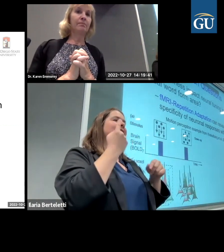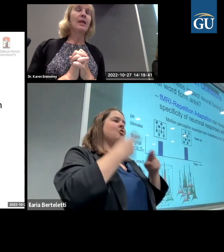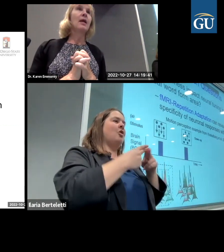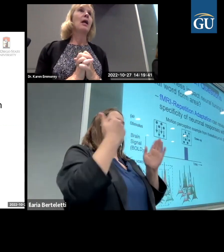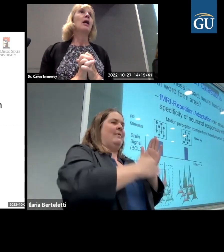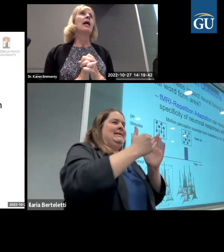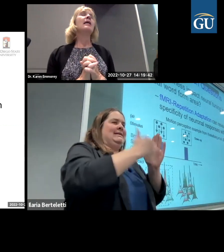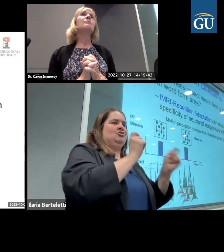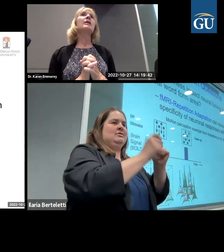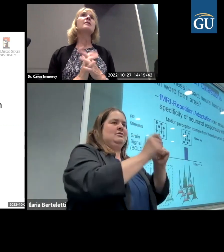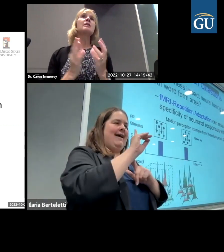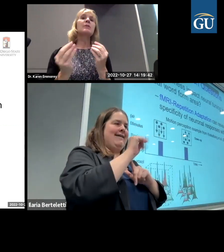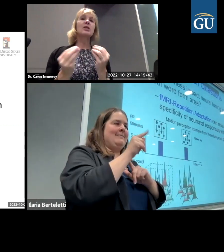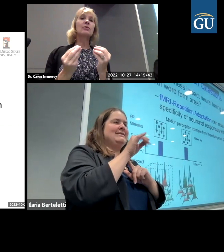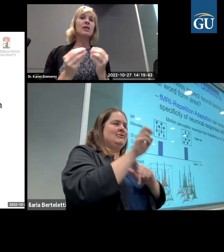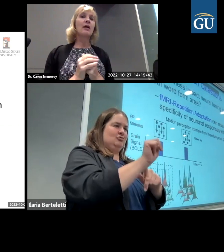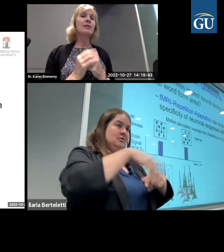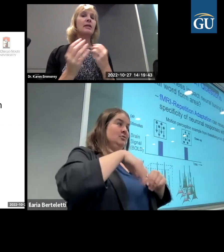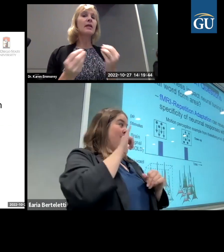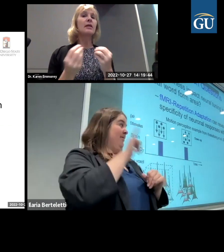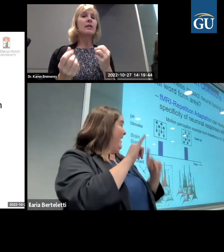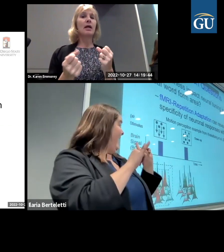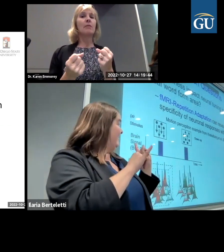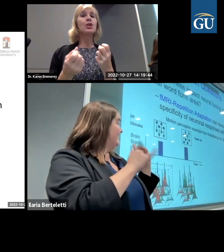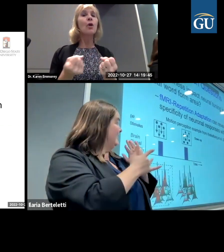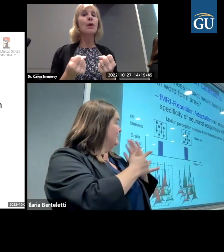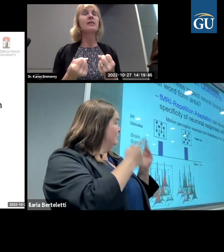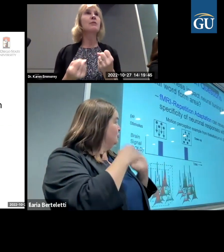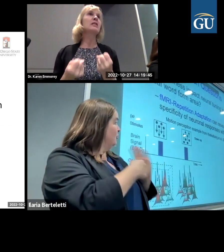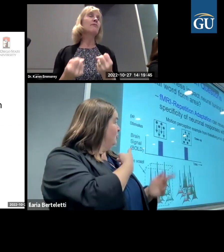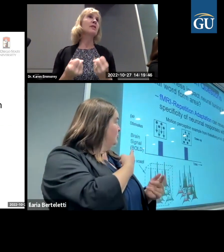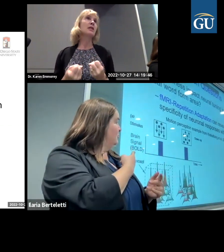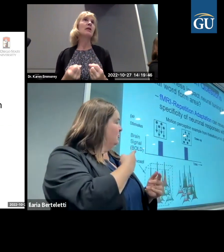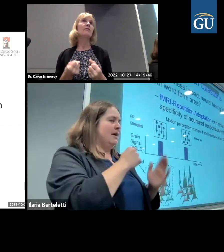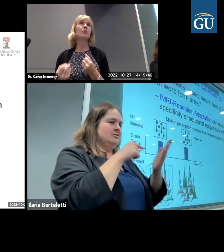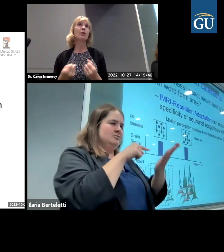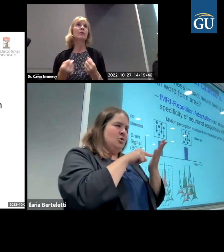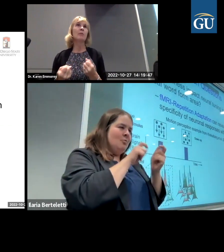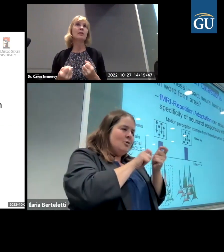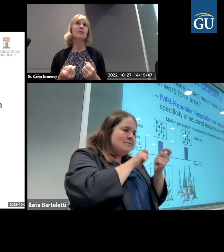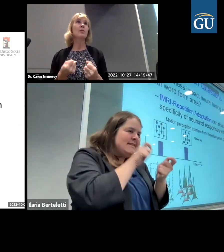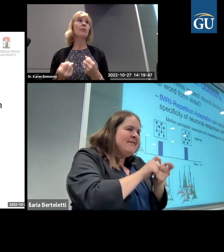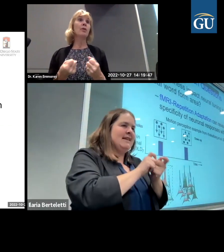And it's because this particular tab technique can um show us the specificity of neuronal responses within a region.